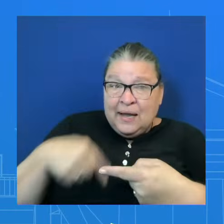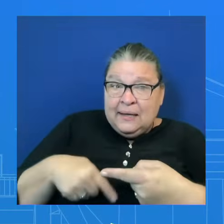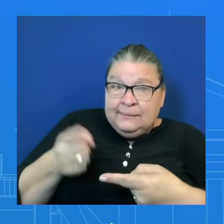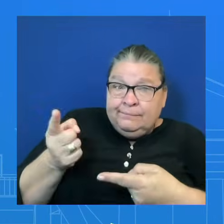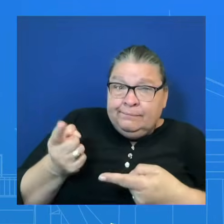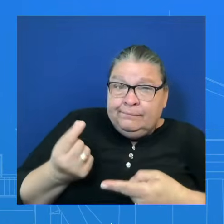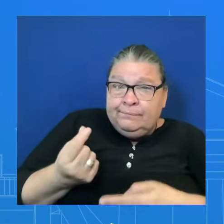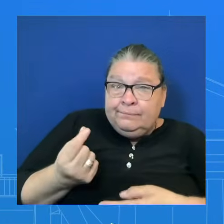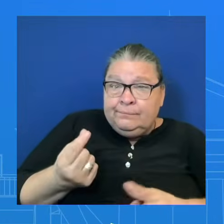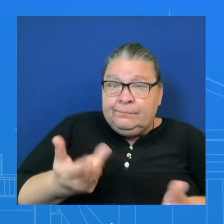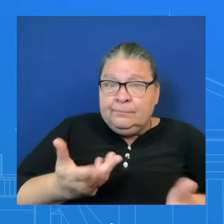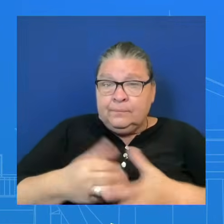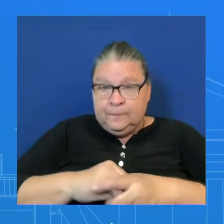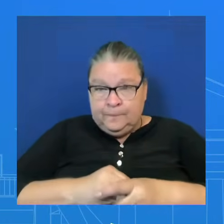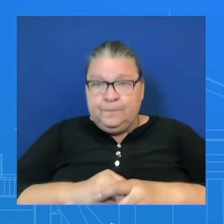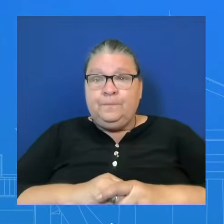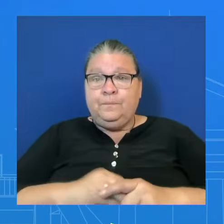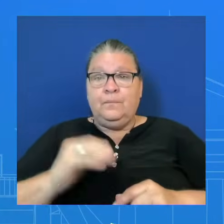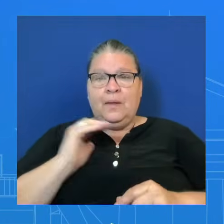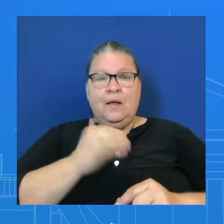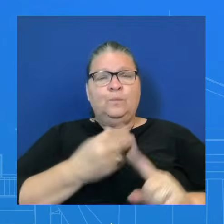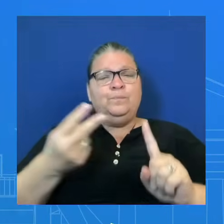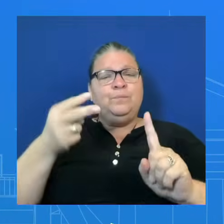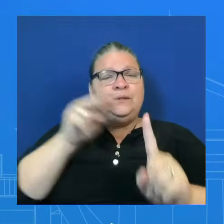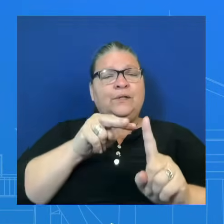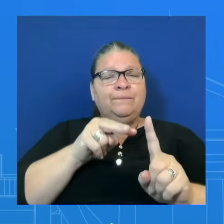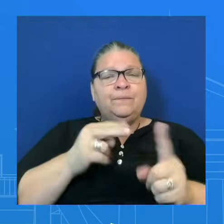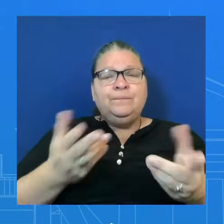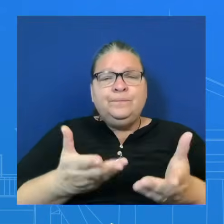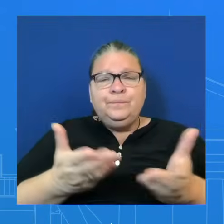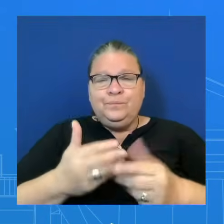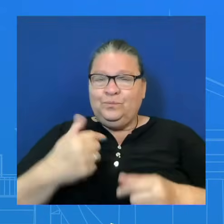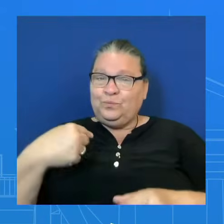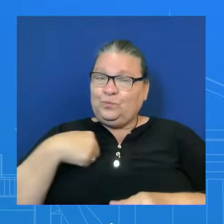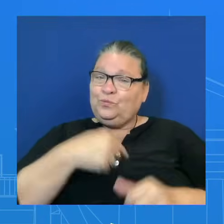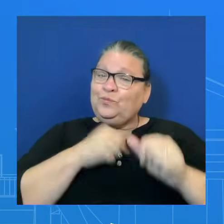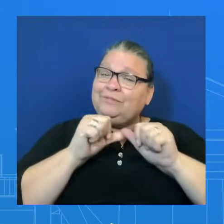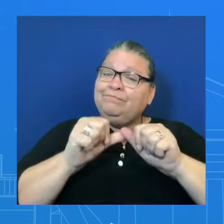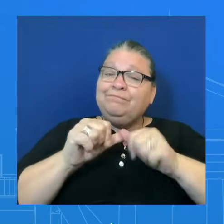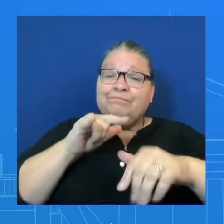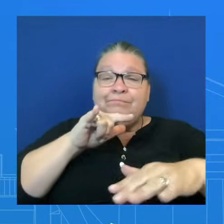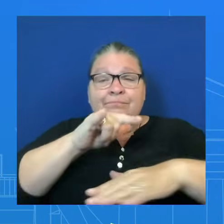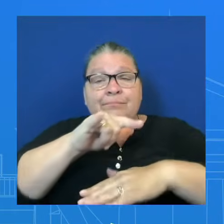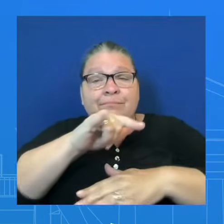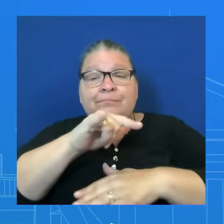We're flying, we're sailing, we're operating in international airspace and international waters,